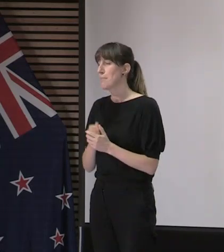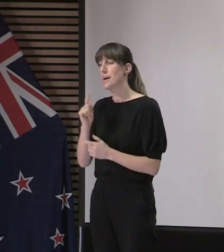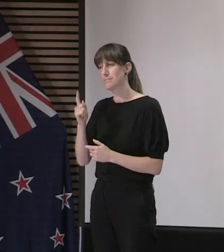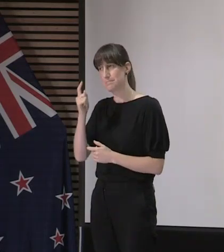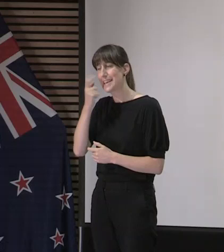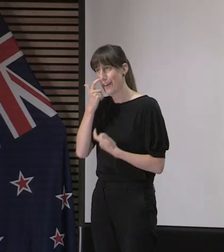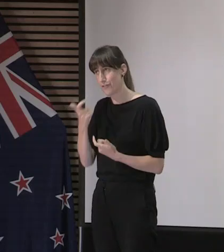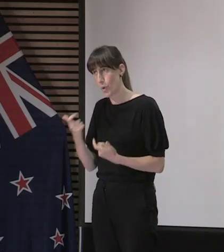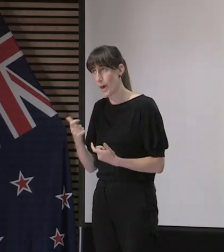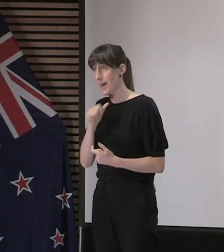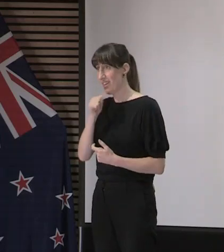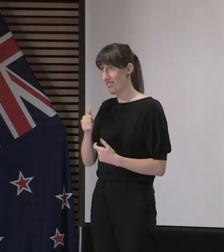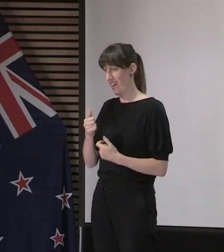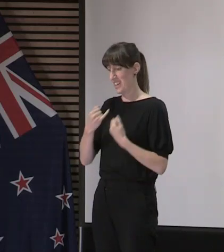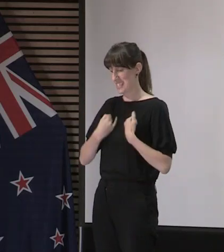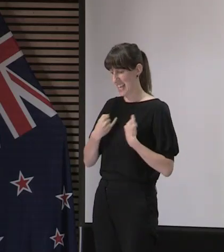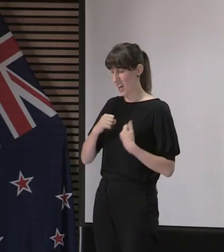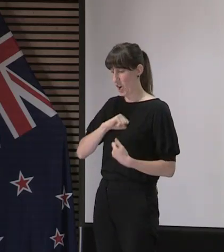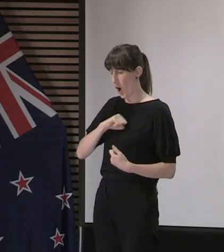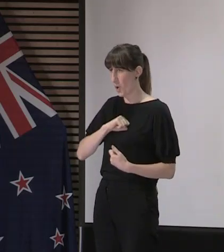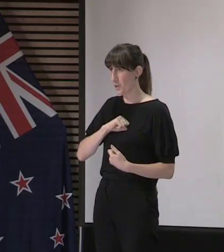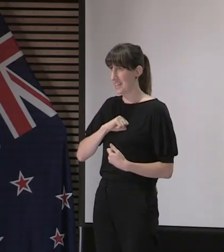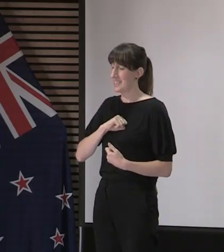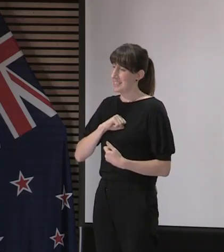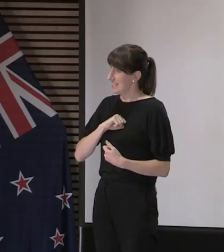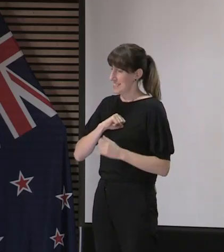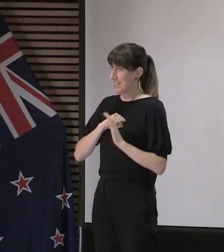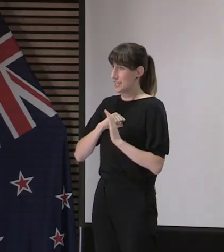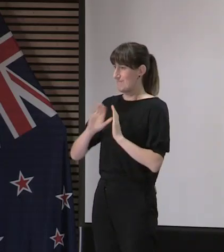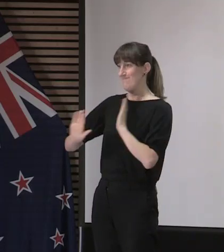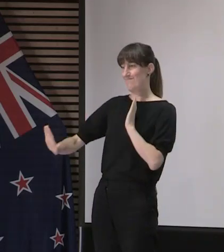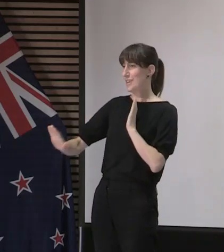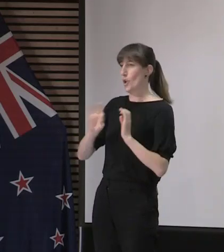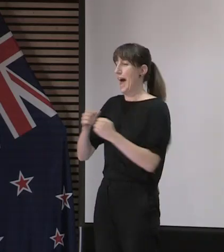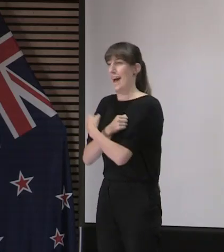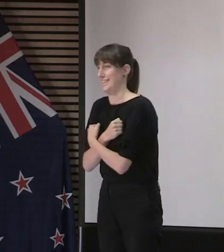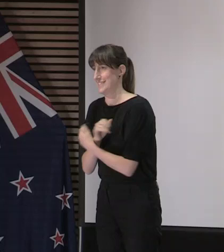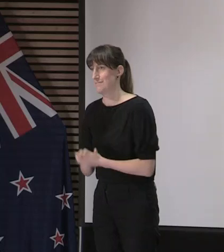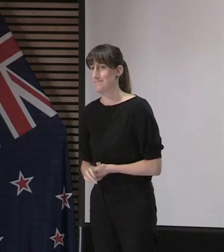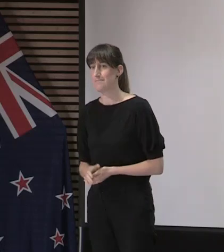may be one of the benefits of extending your bubble. But of course you do want to be